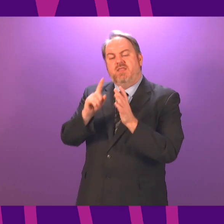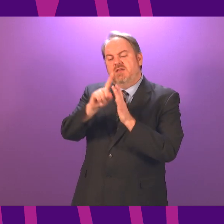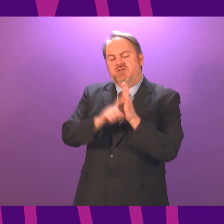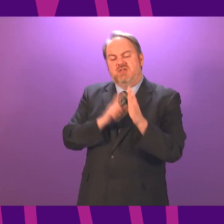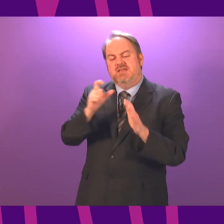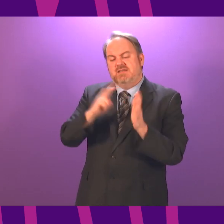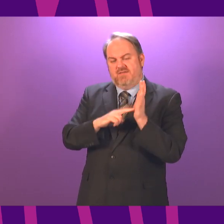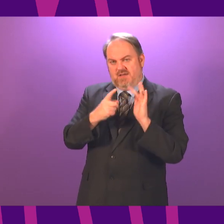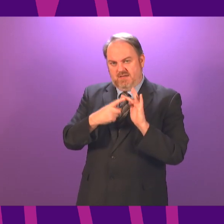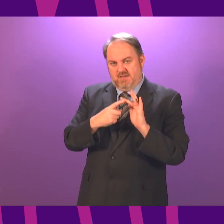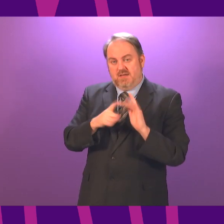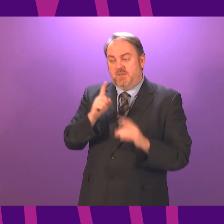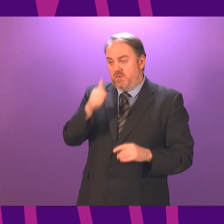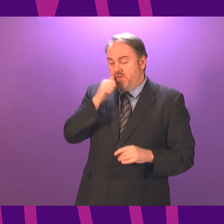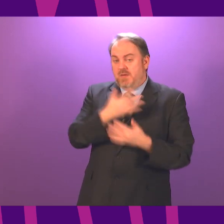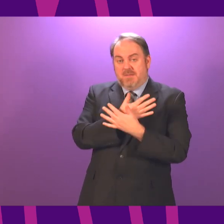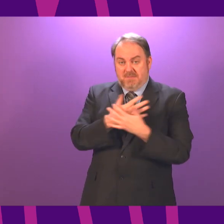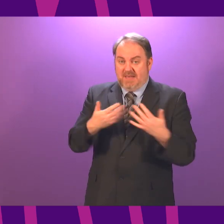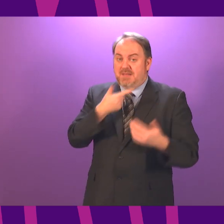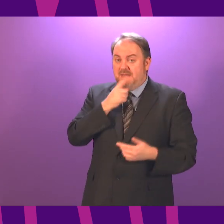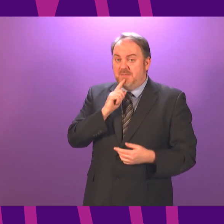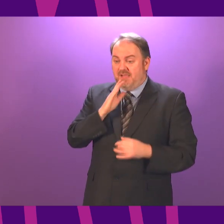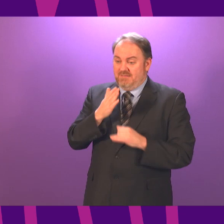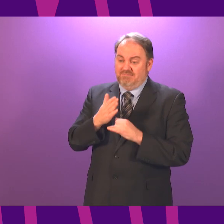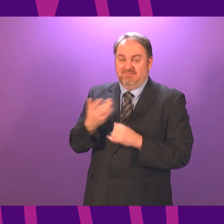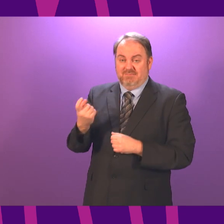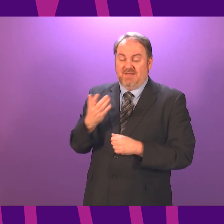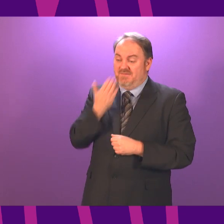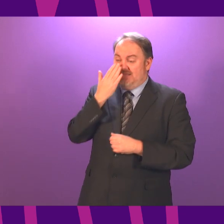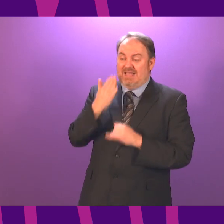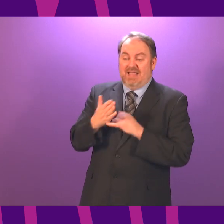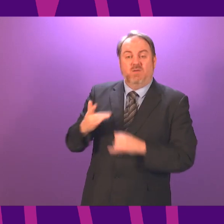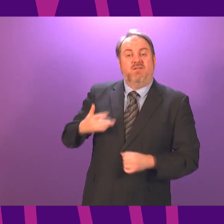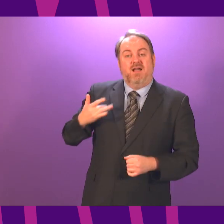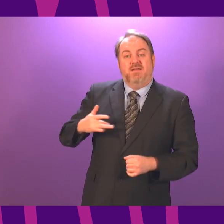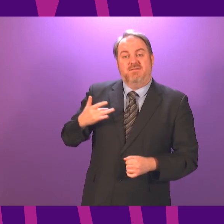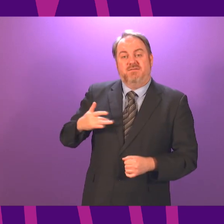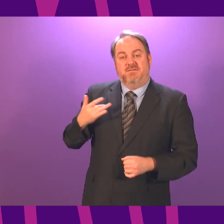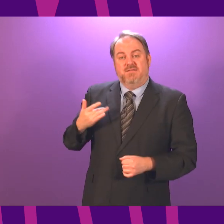Many people who are terminally ill will be in what is called the clinically extremely